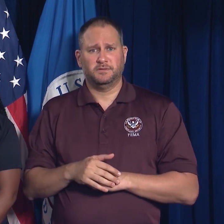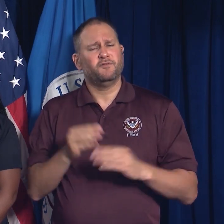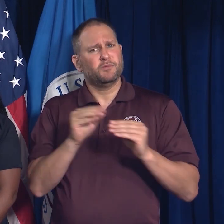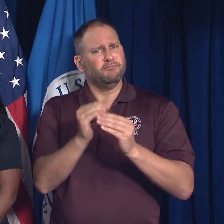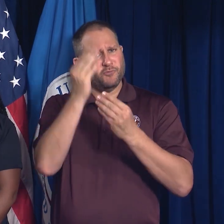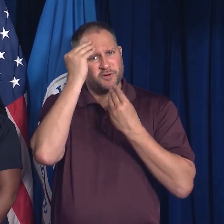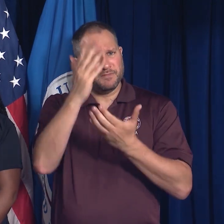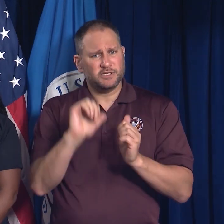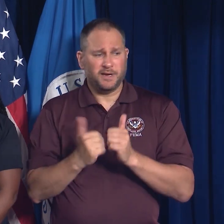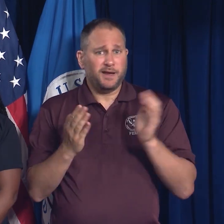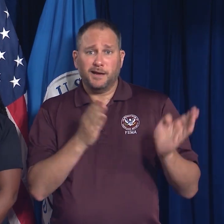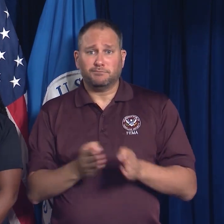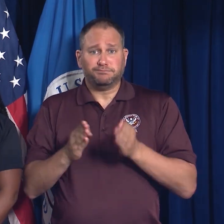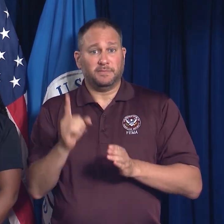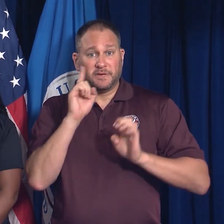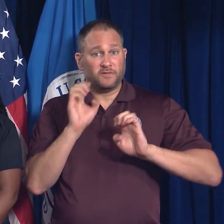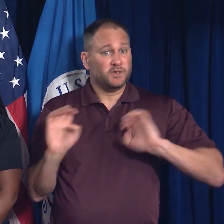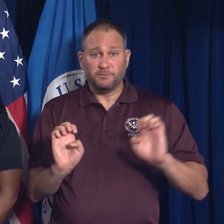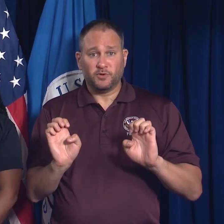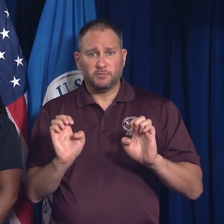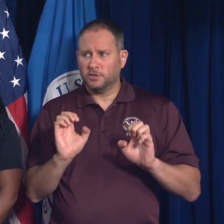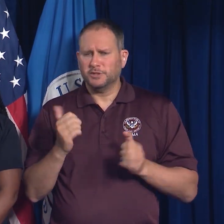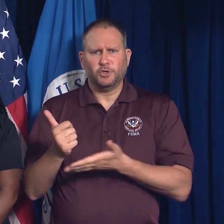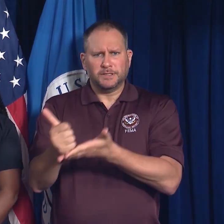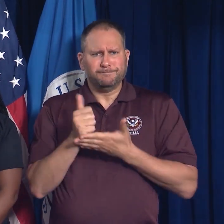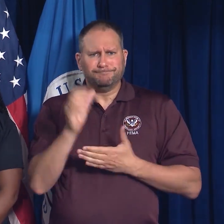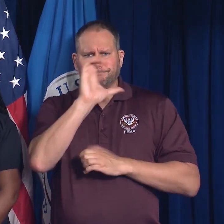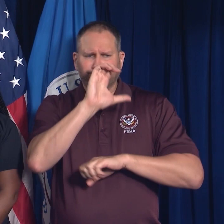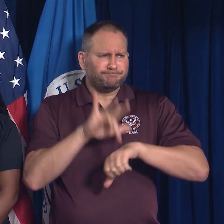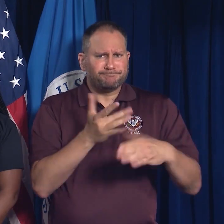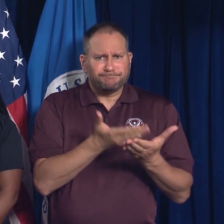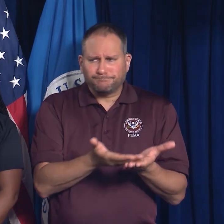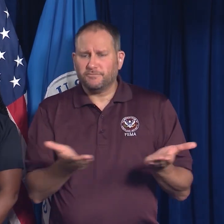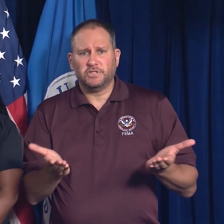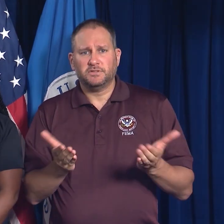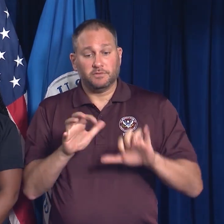For more information about how to prepare for an emergency or for help finding resources,